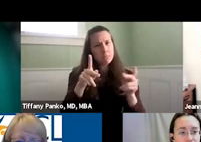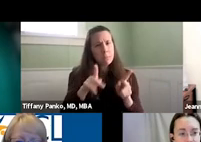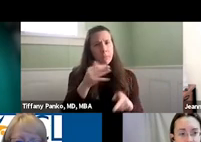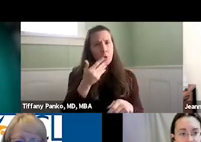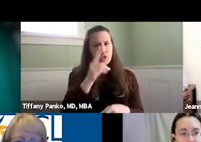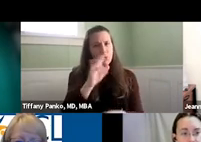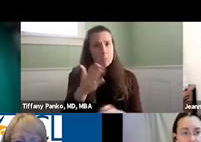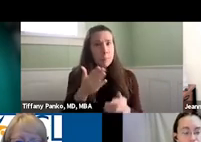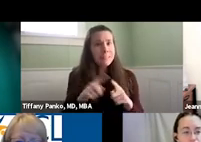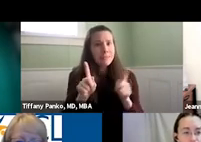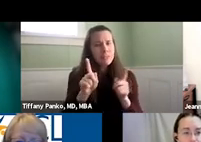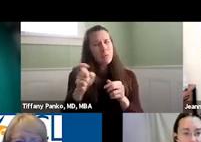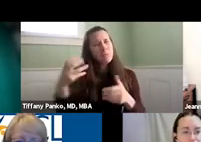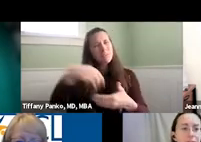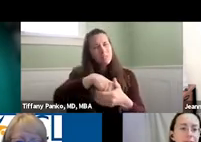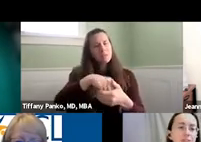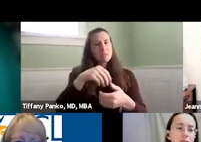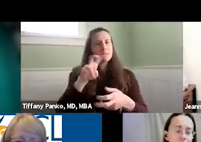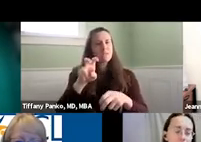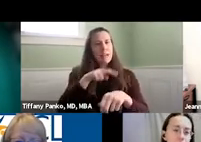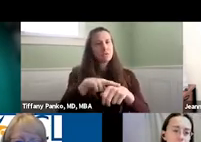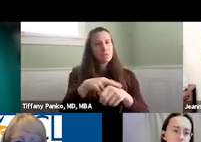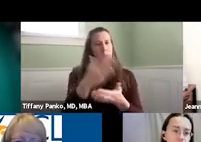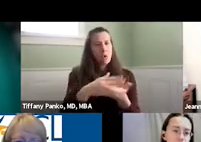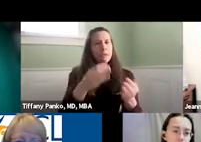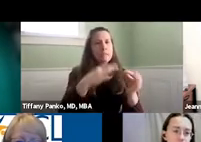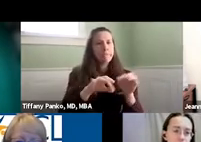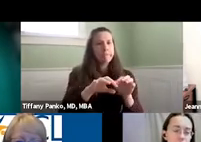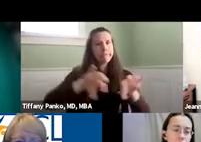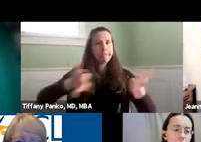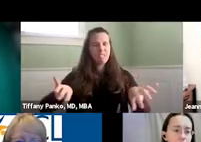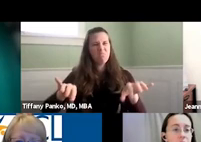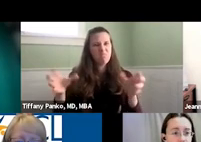people with light skinned tones only and so now there’s a push to integrate more different